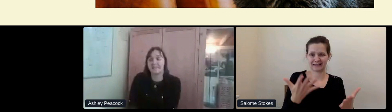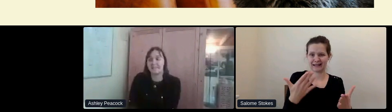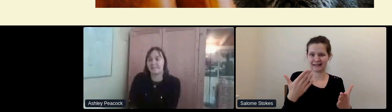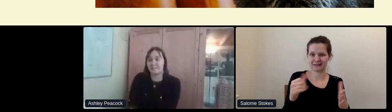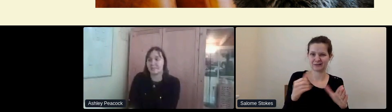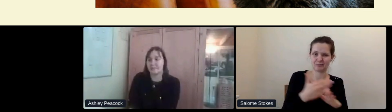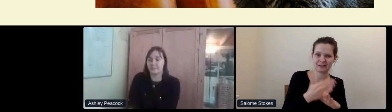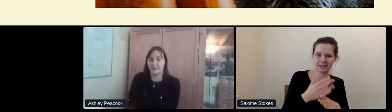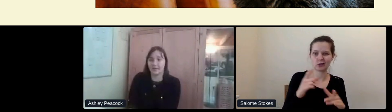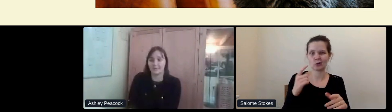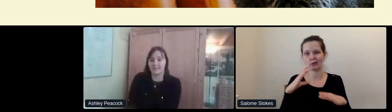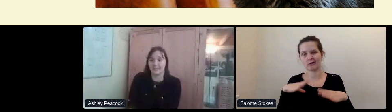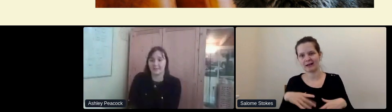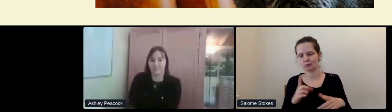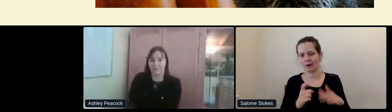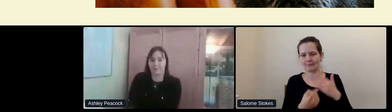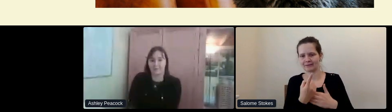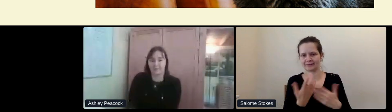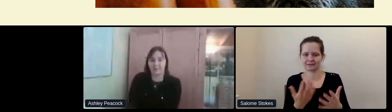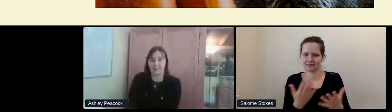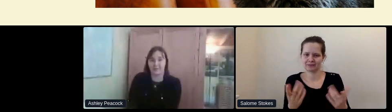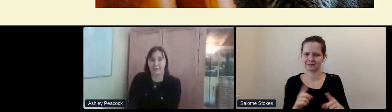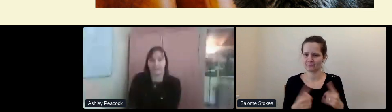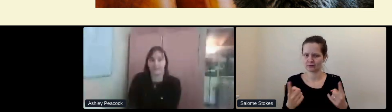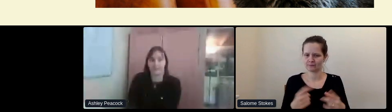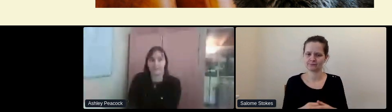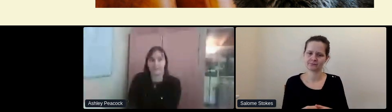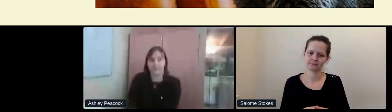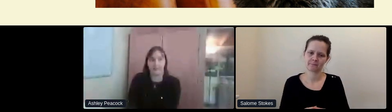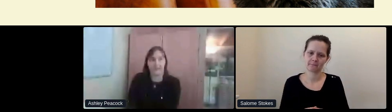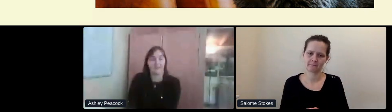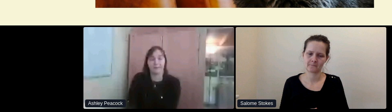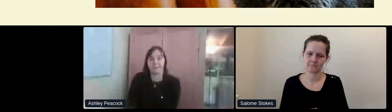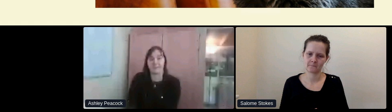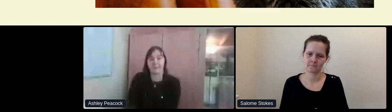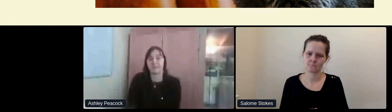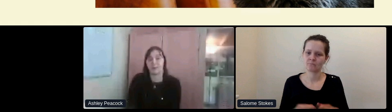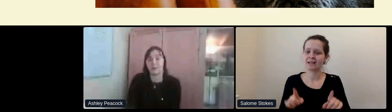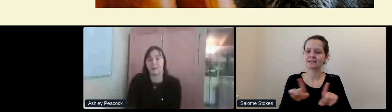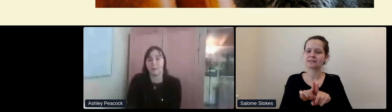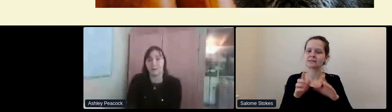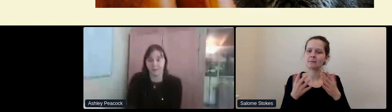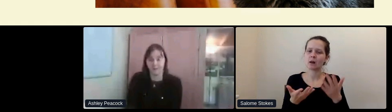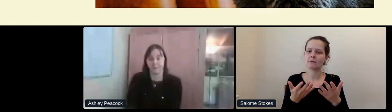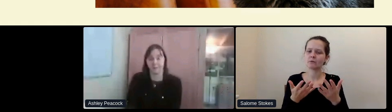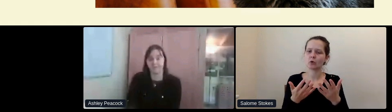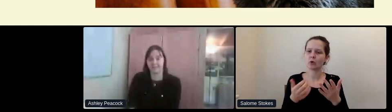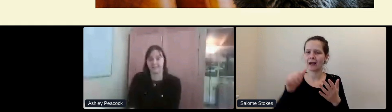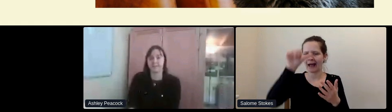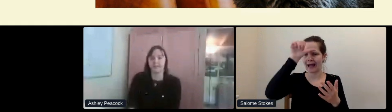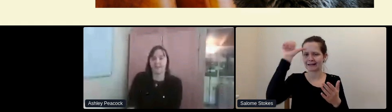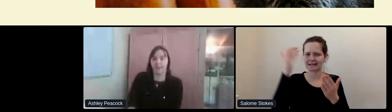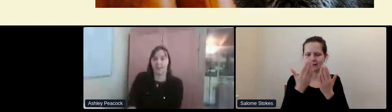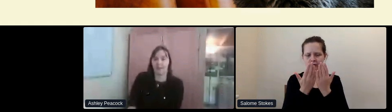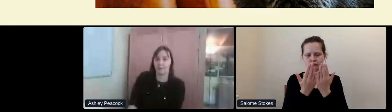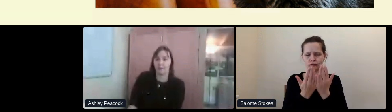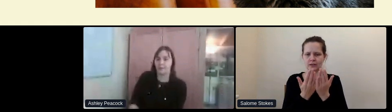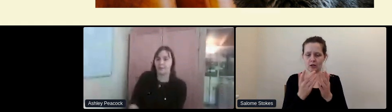consistent with the academic research on sensory processing within autism.